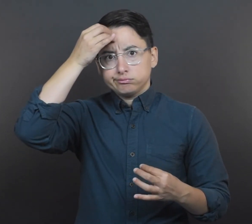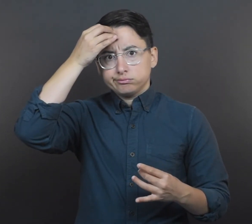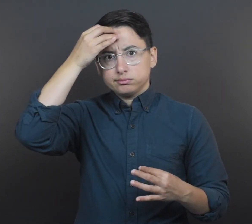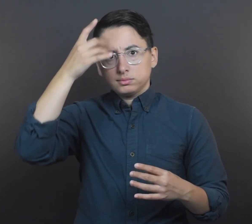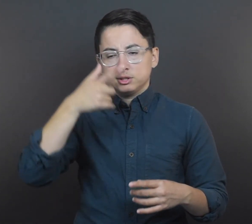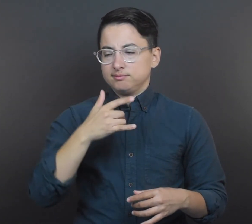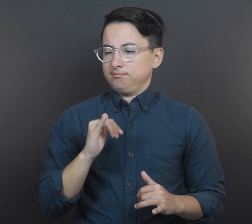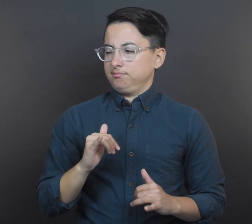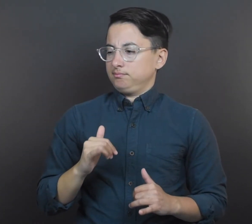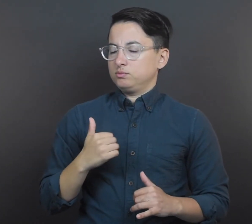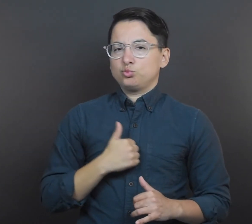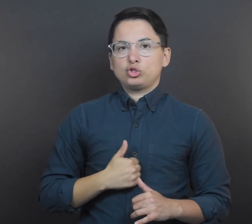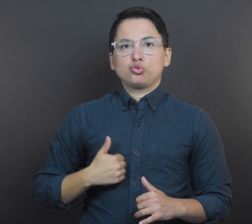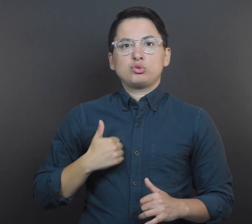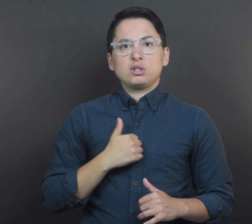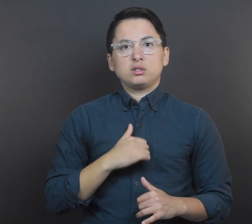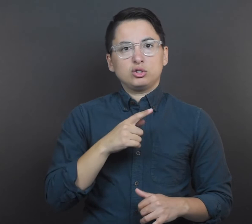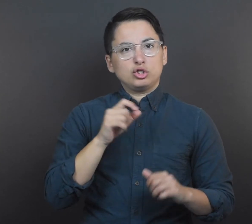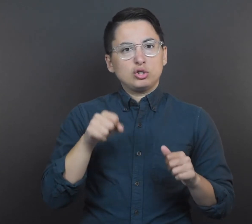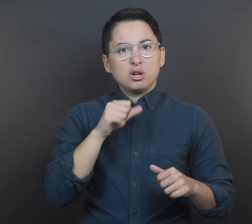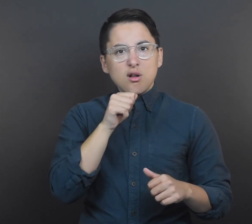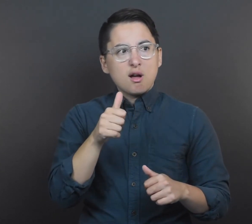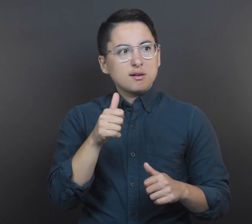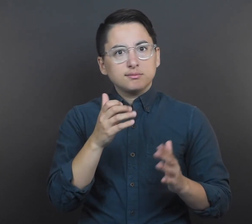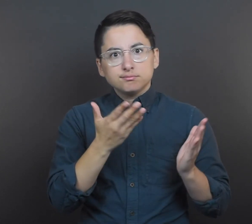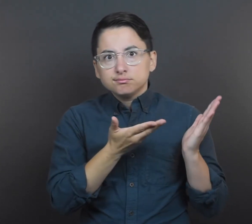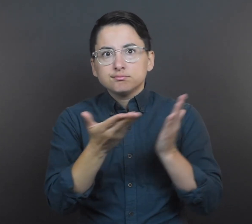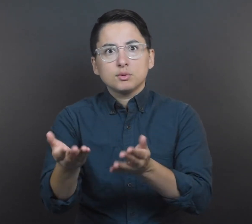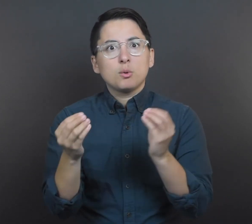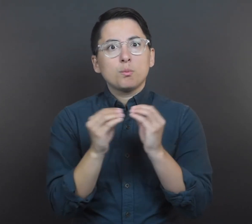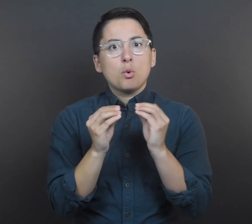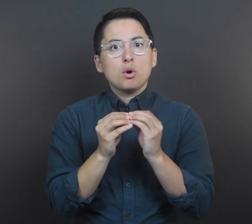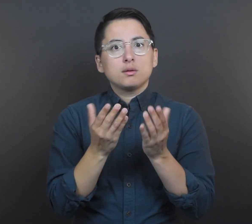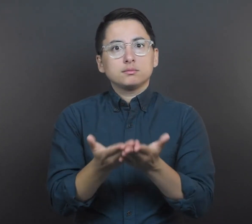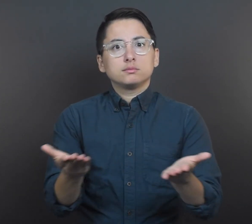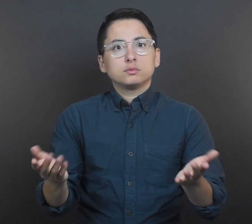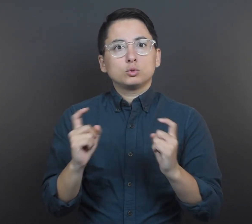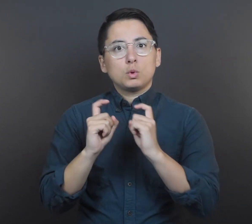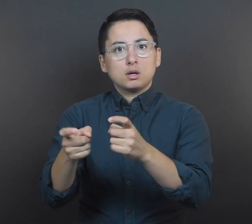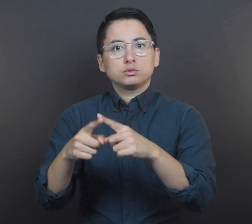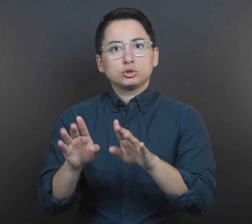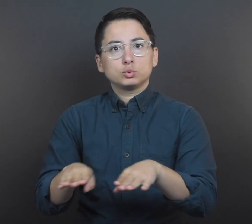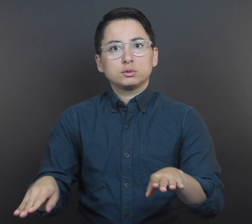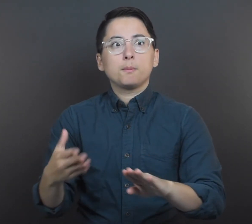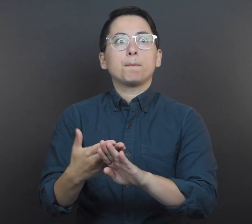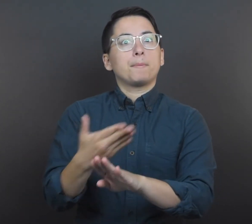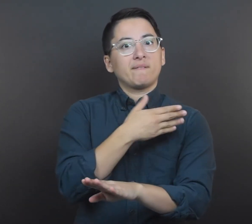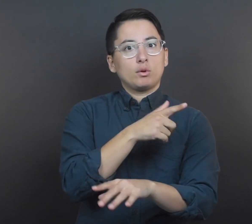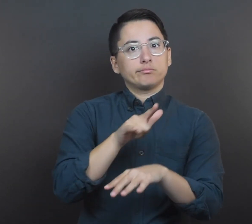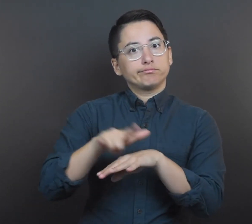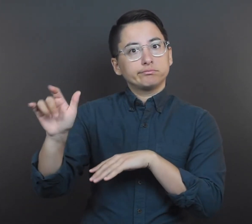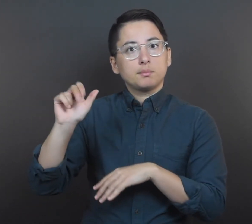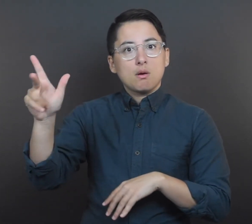As she sat in her Uber, a sense of fulfillment washed over her, along with a new appreciation